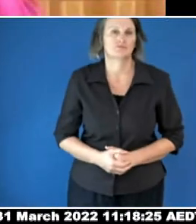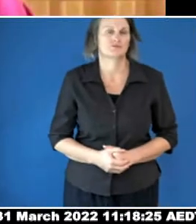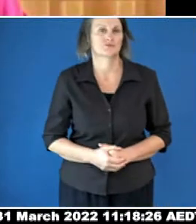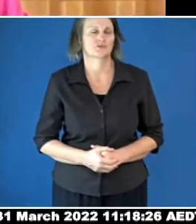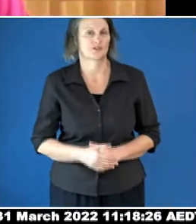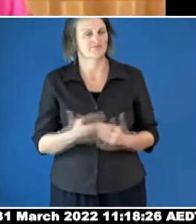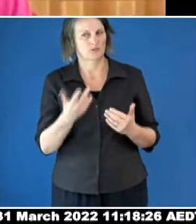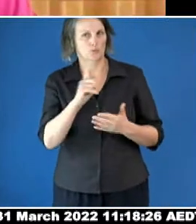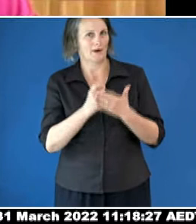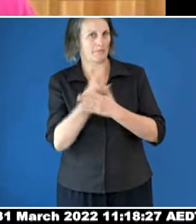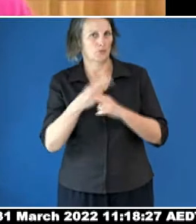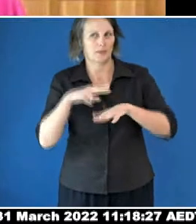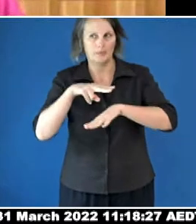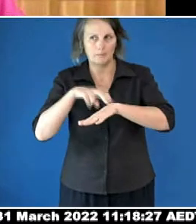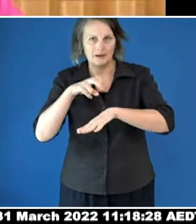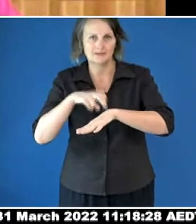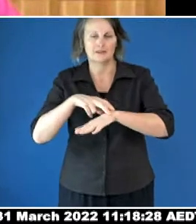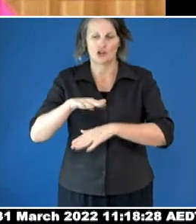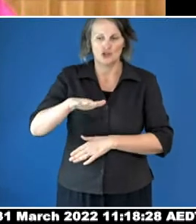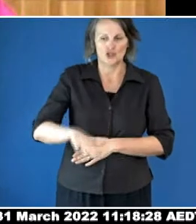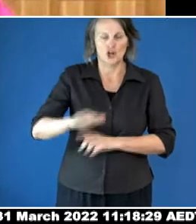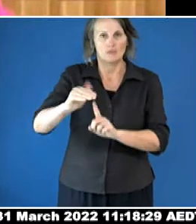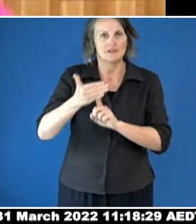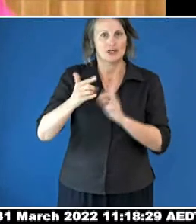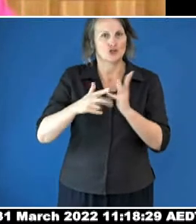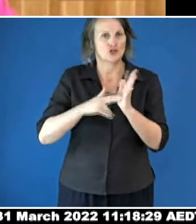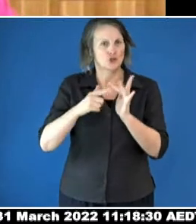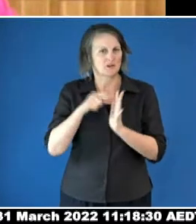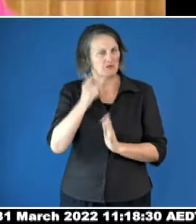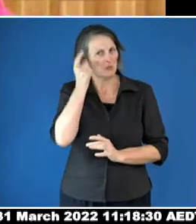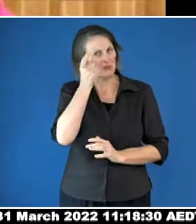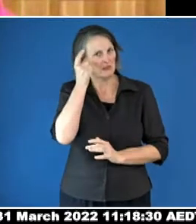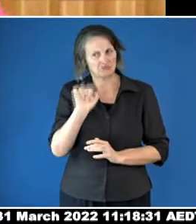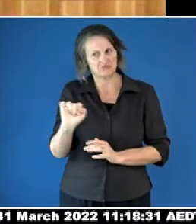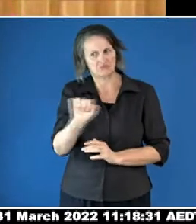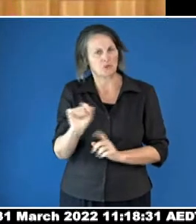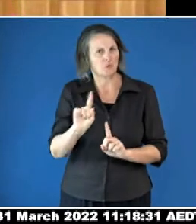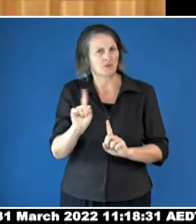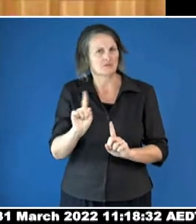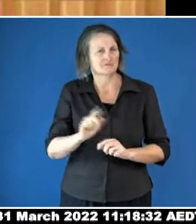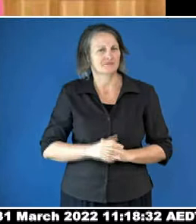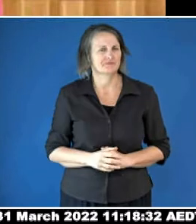Protection Unit, what's your reflection on that? What was that experience like?